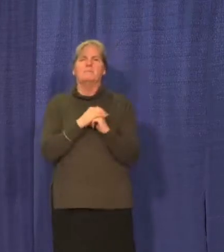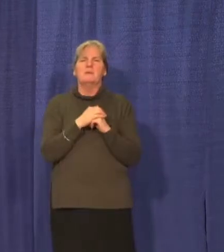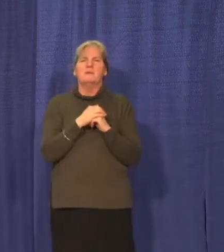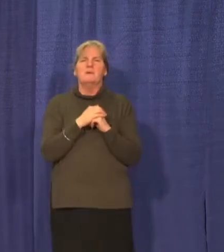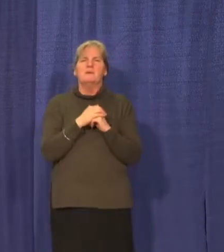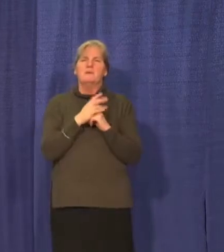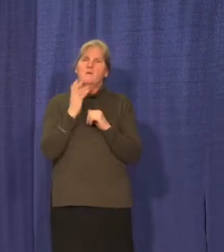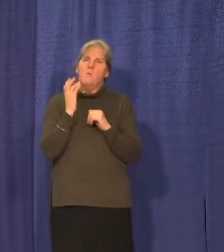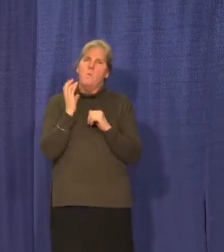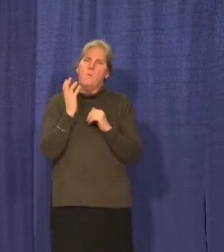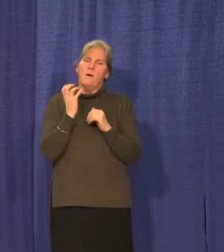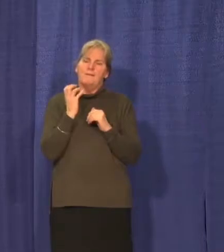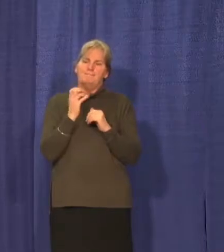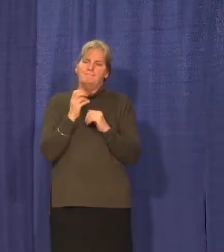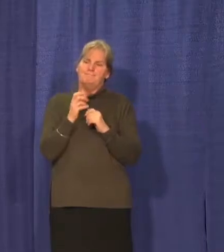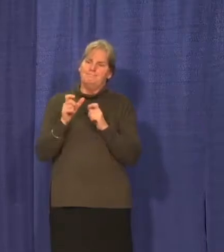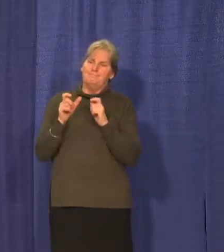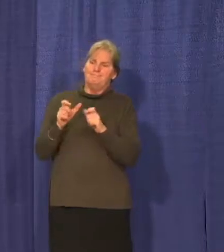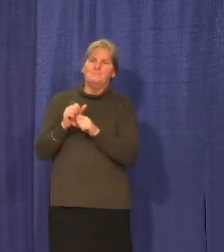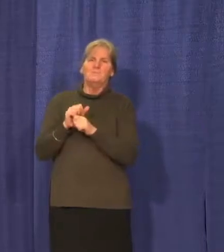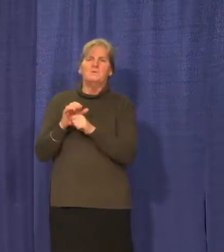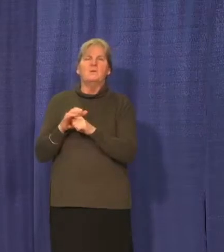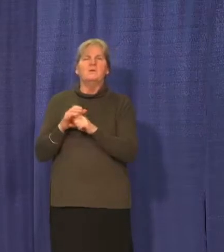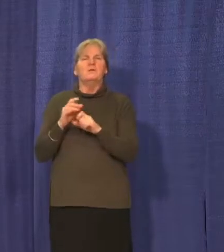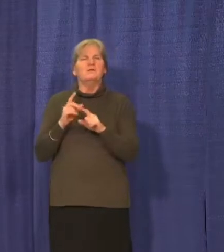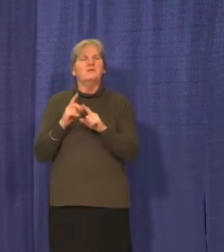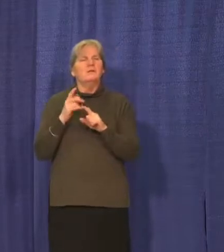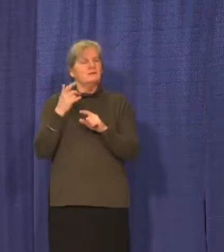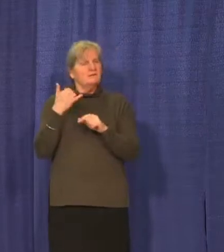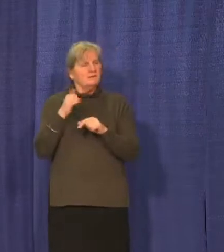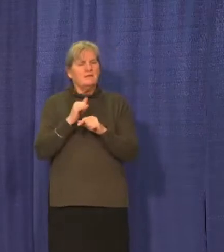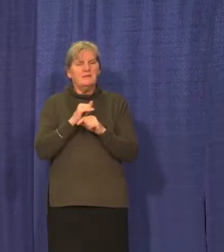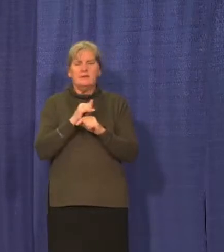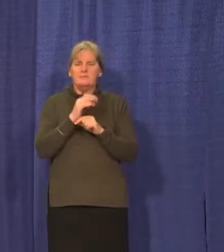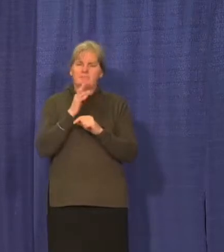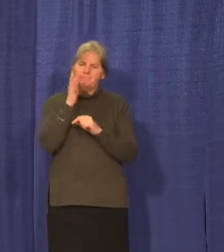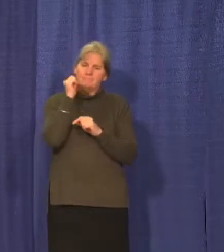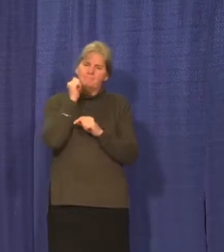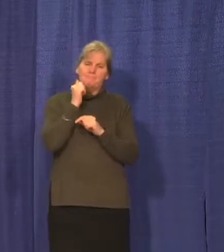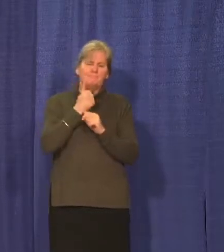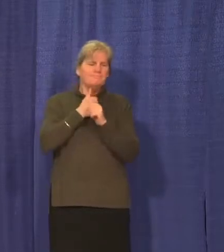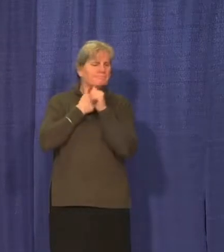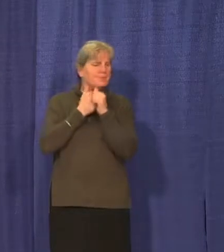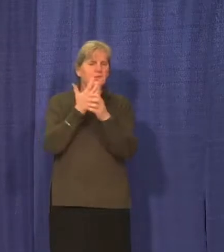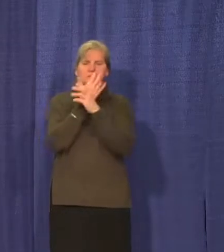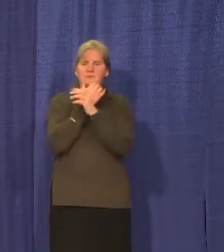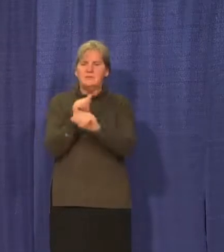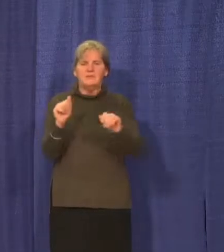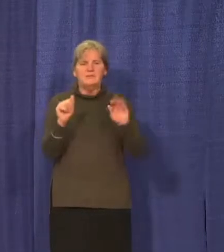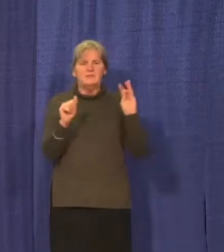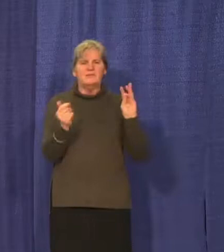ahead of the curve, we still have to maintain our diligence until the curve gets plankton general.